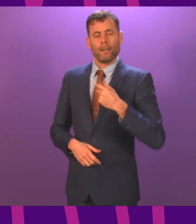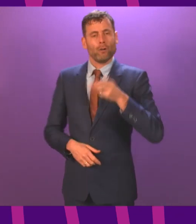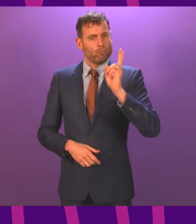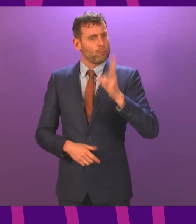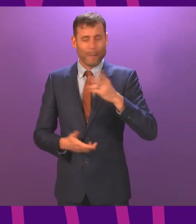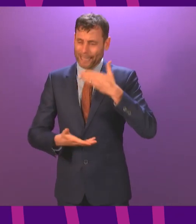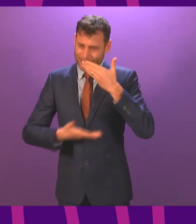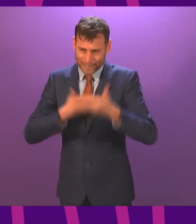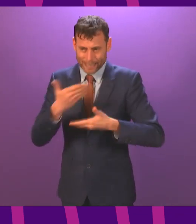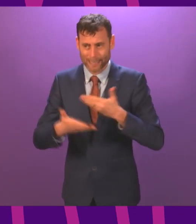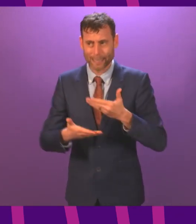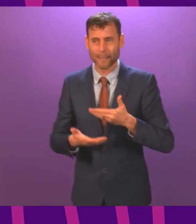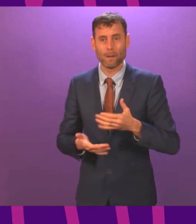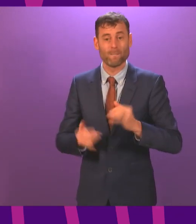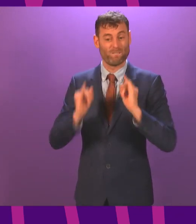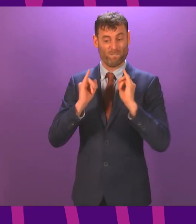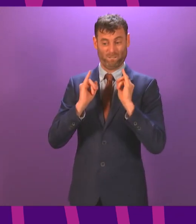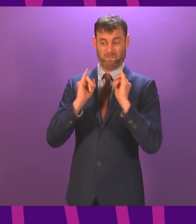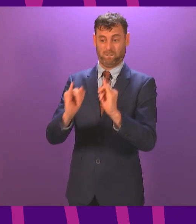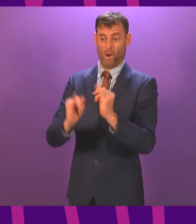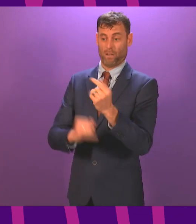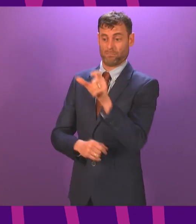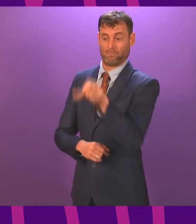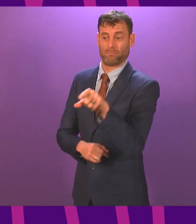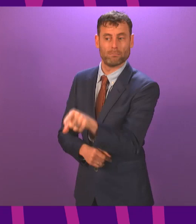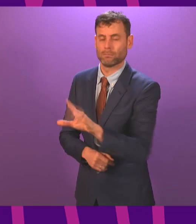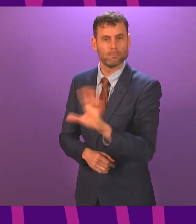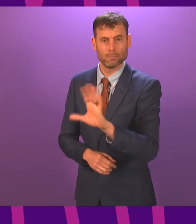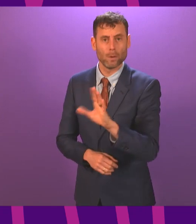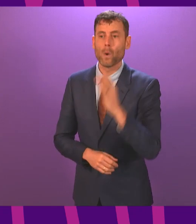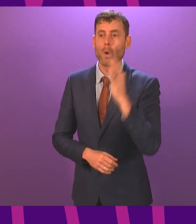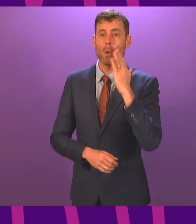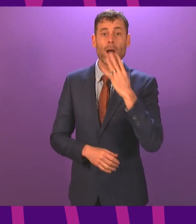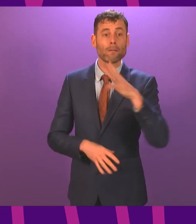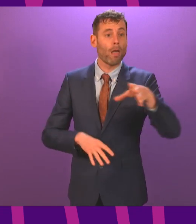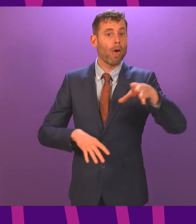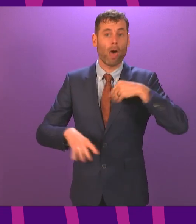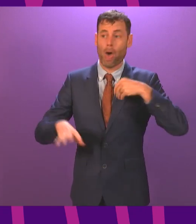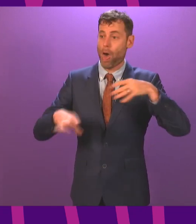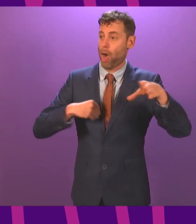Gillian Martin would agree with this—that it is not anybody’s fault when cases rise